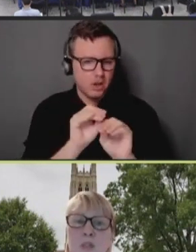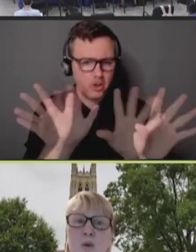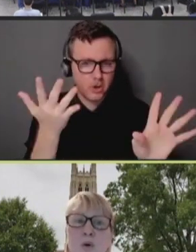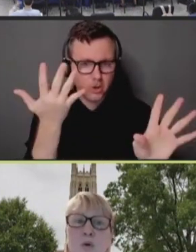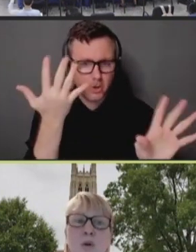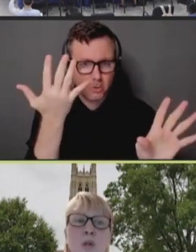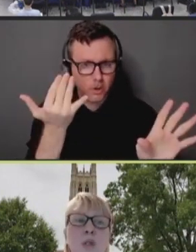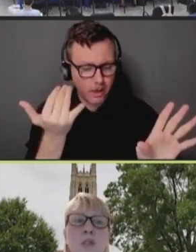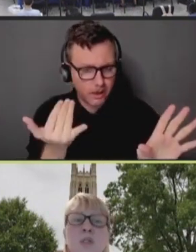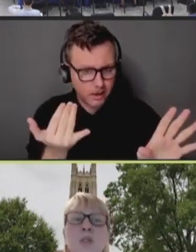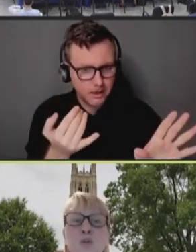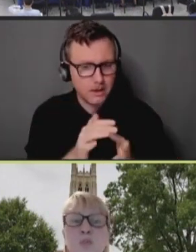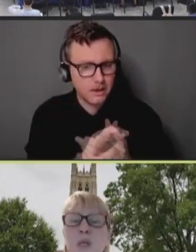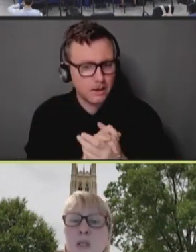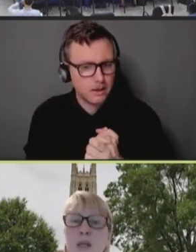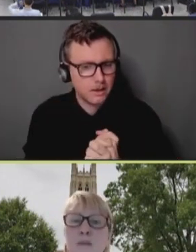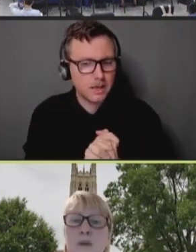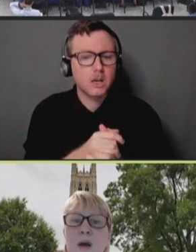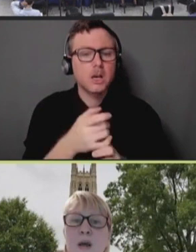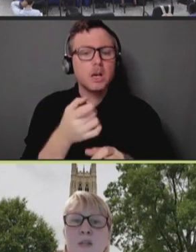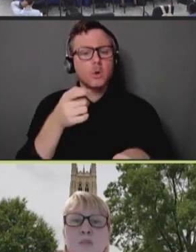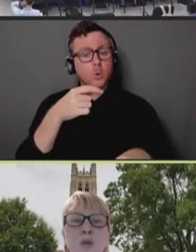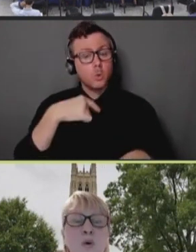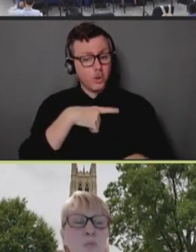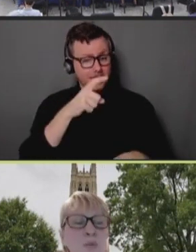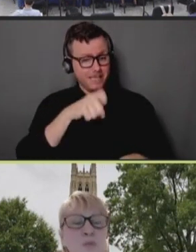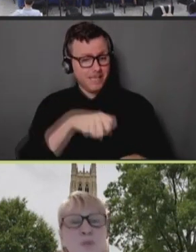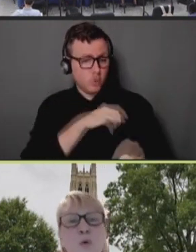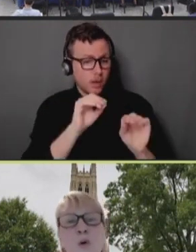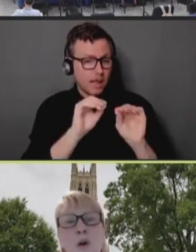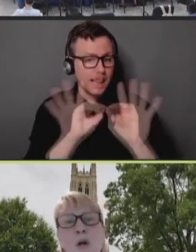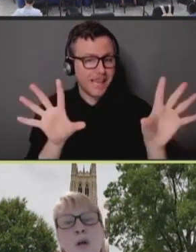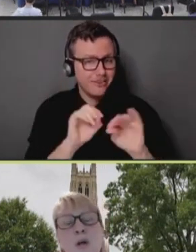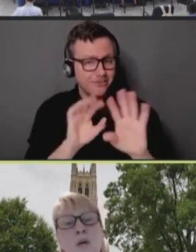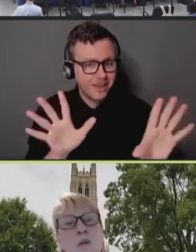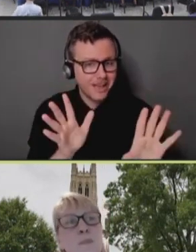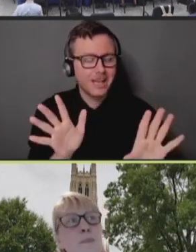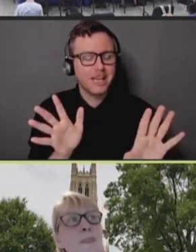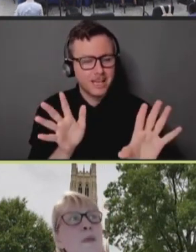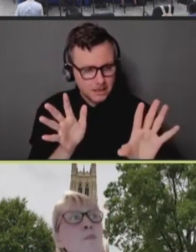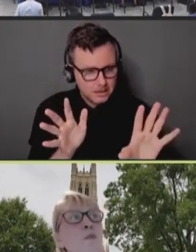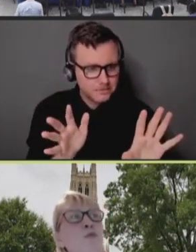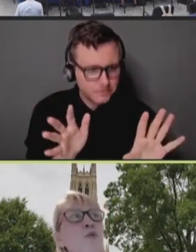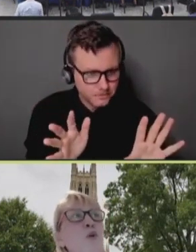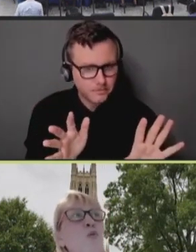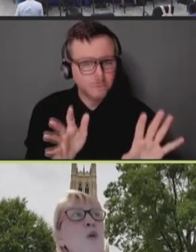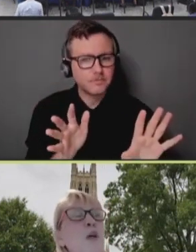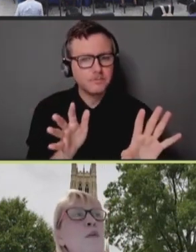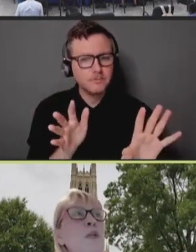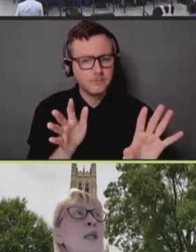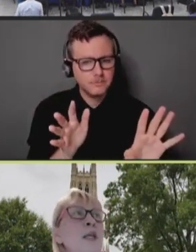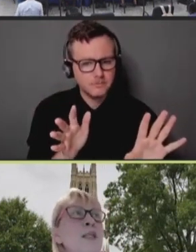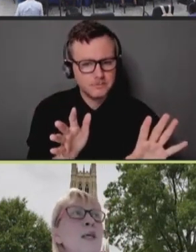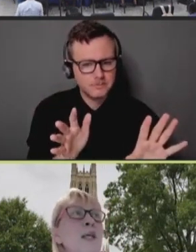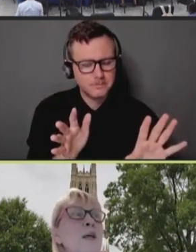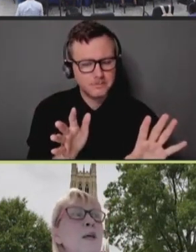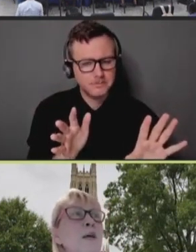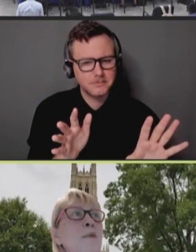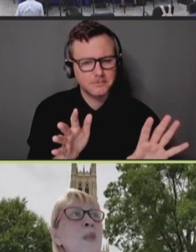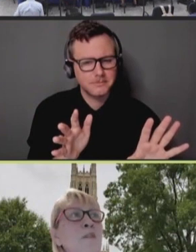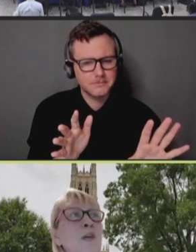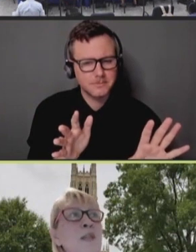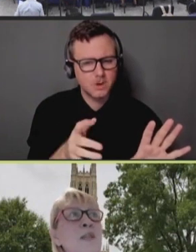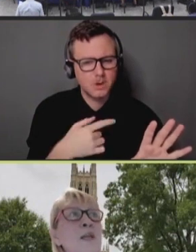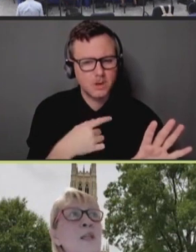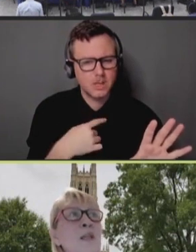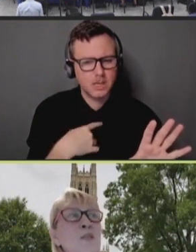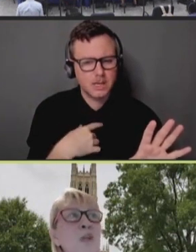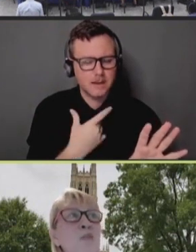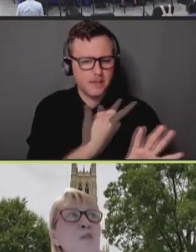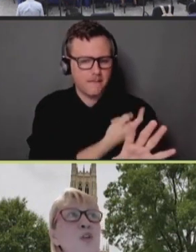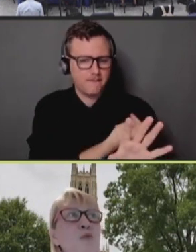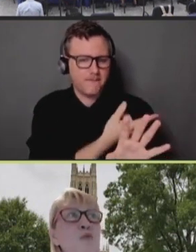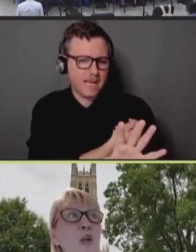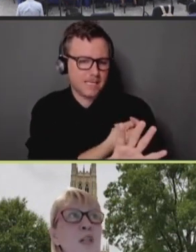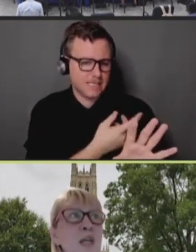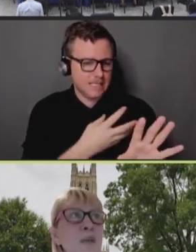So, it's needed to be clarified a bit before we like say, "Vaccine is beneficial for Alzheimer's,